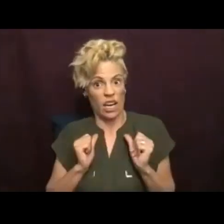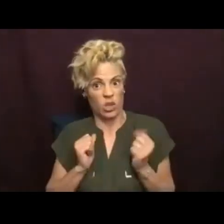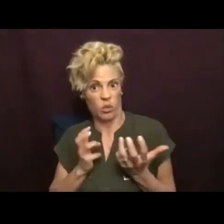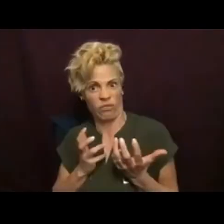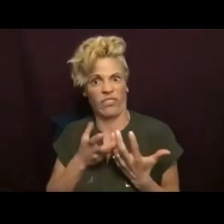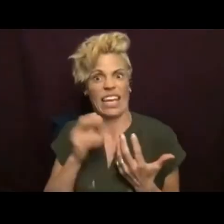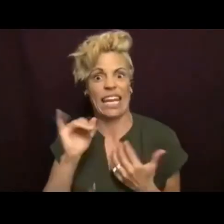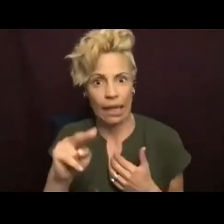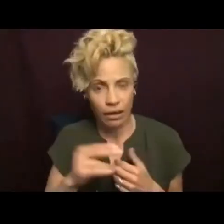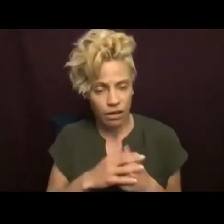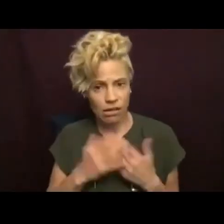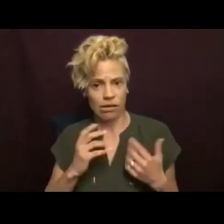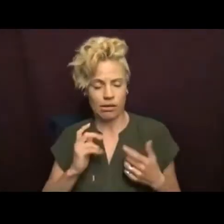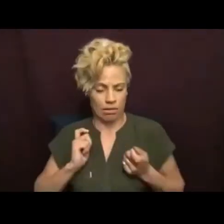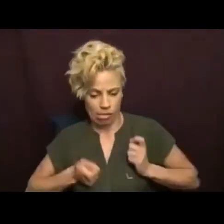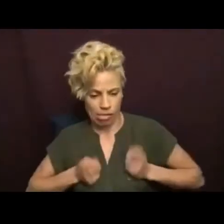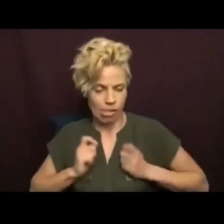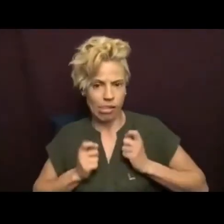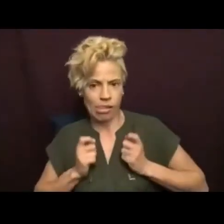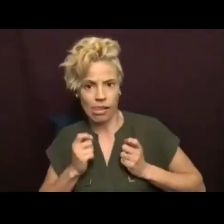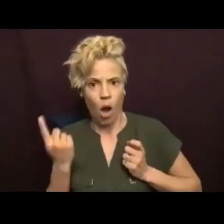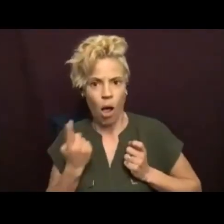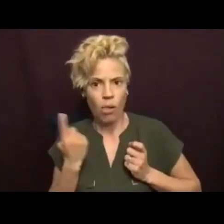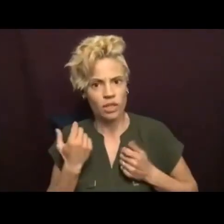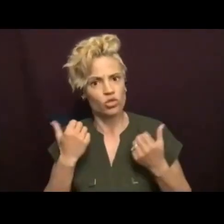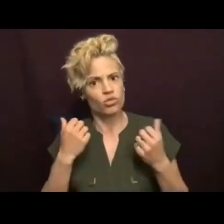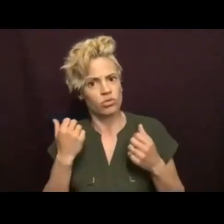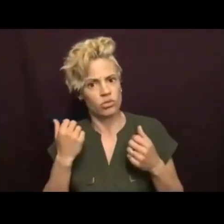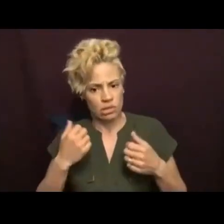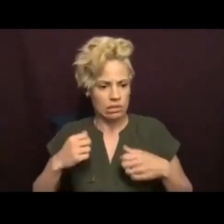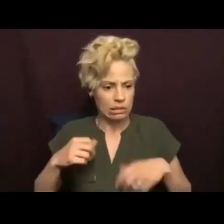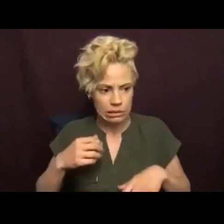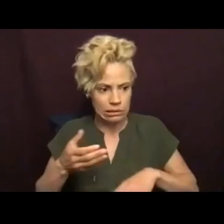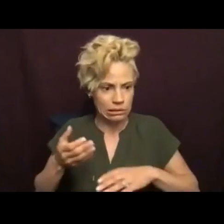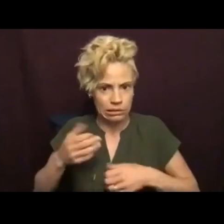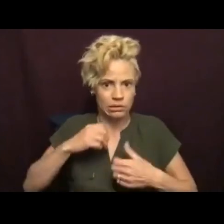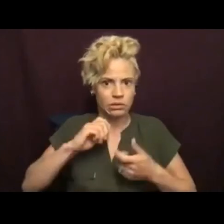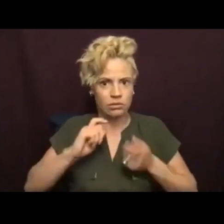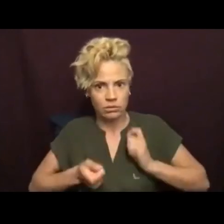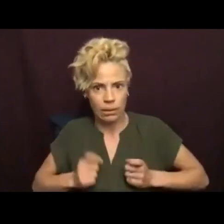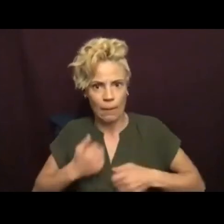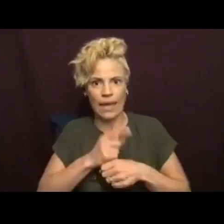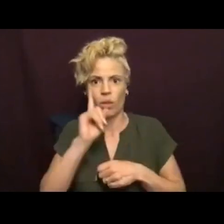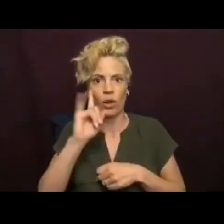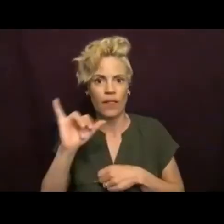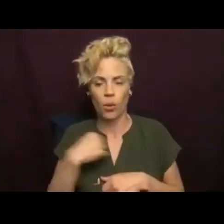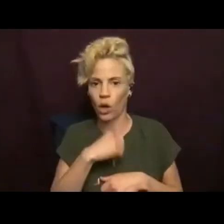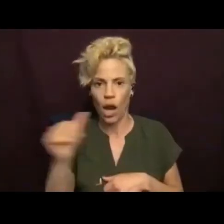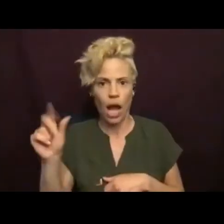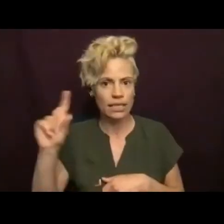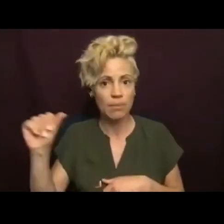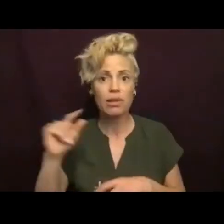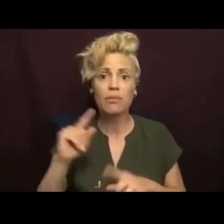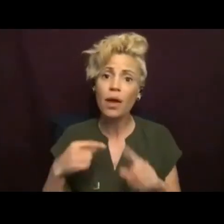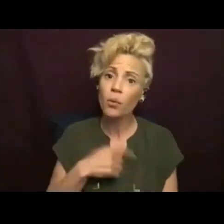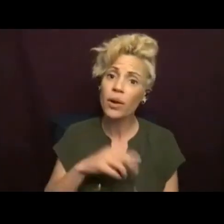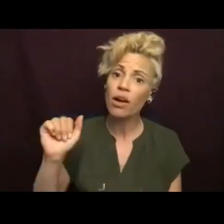we do have to keep trying to make it look like we aren't disabled and we are, and we are still doing our jobs